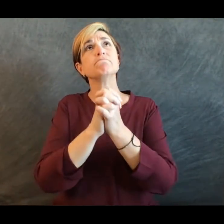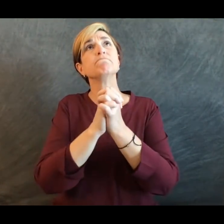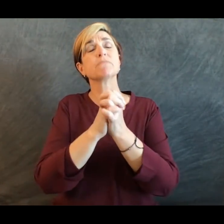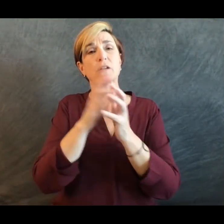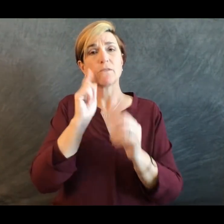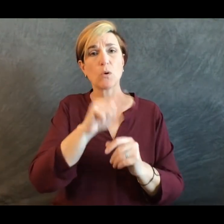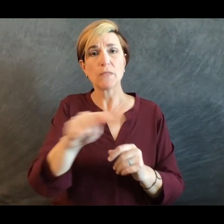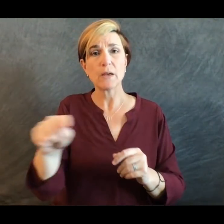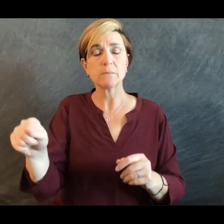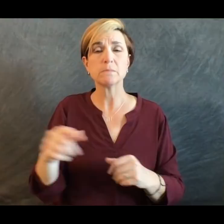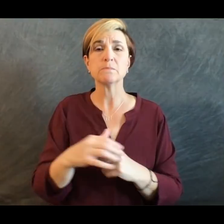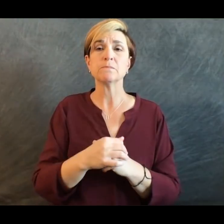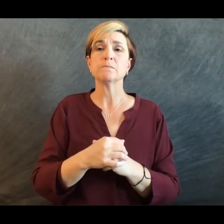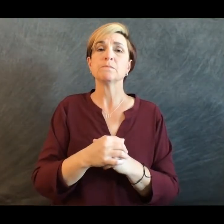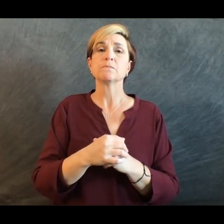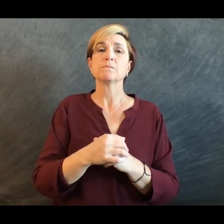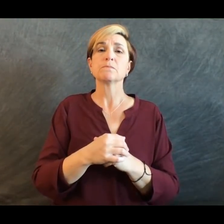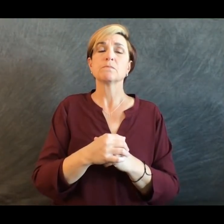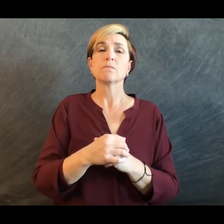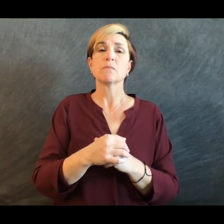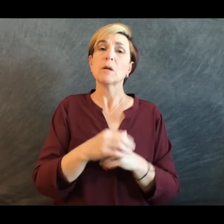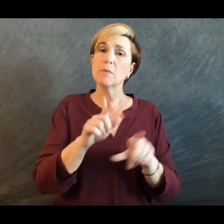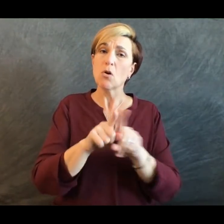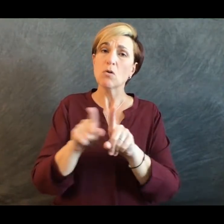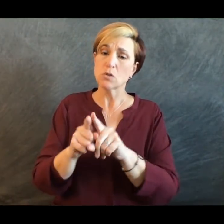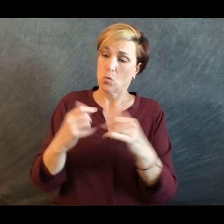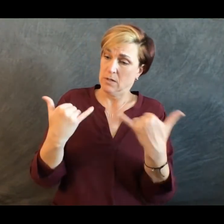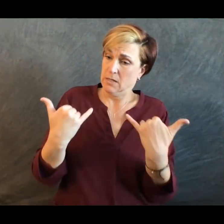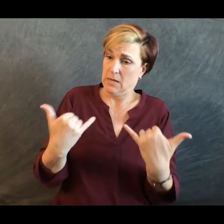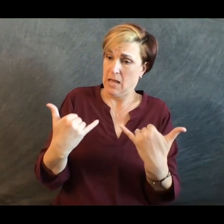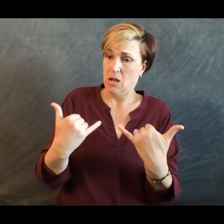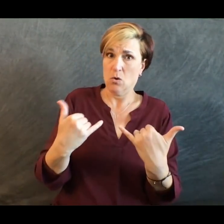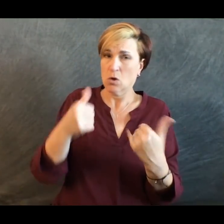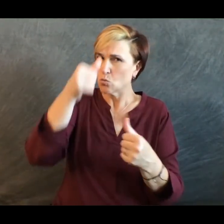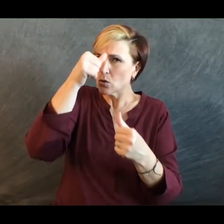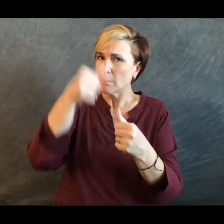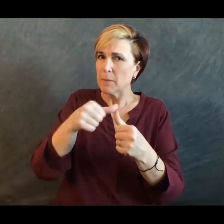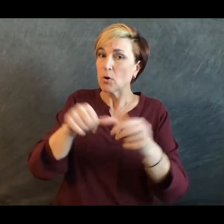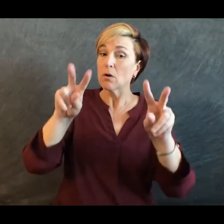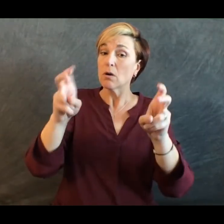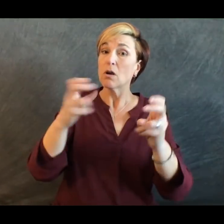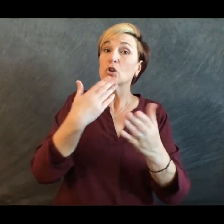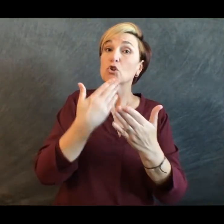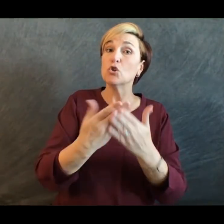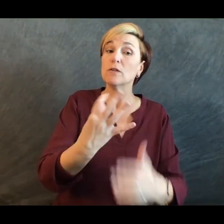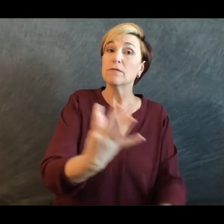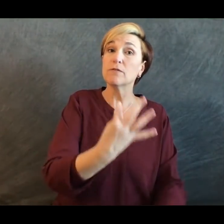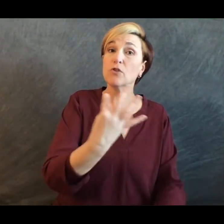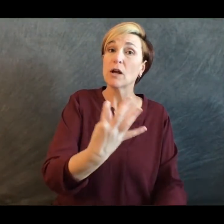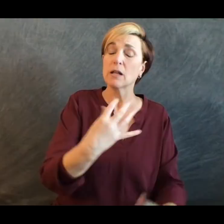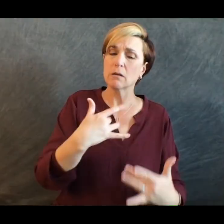good day to remember that Good Friday is always followed by Easter Sunday and